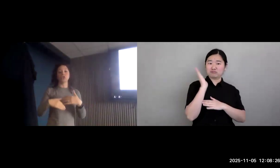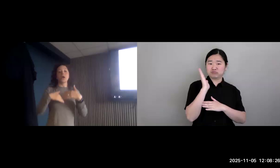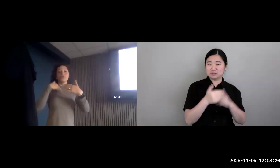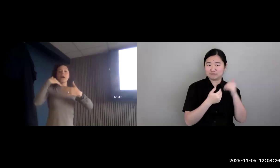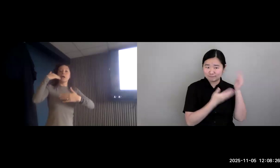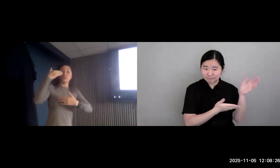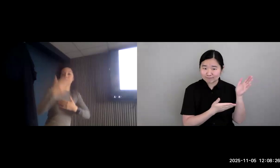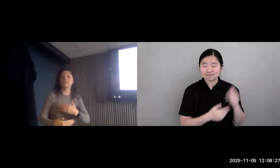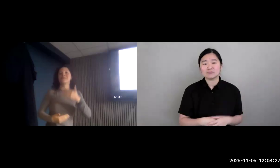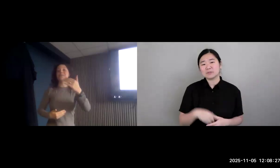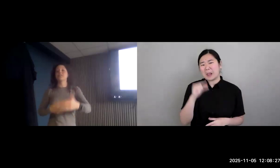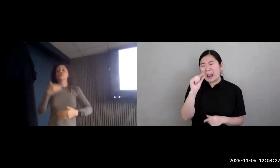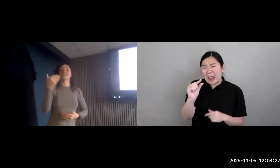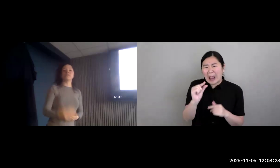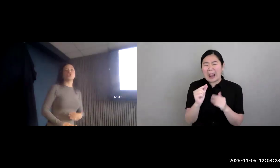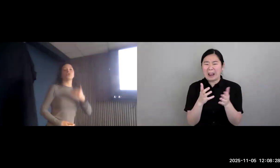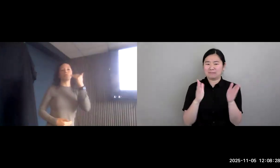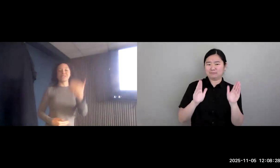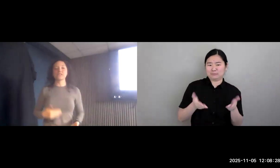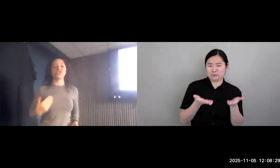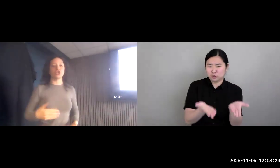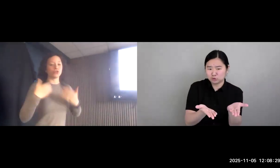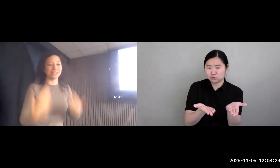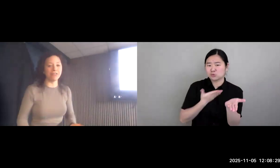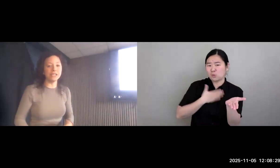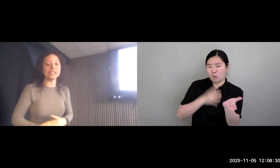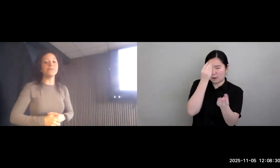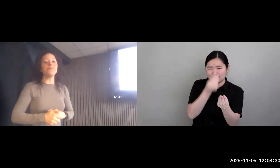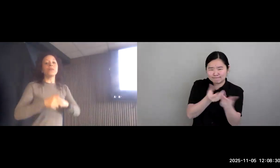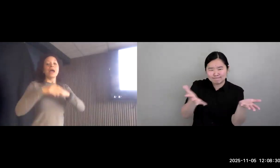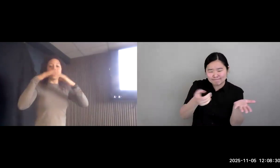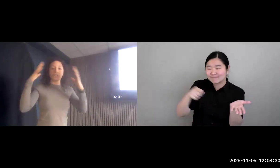that resulted in the transmission of a recessive gene for deafness.